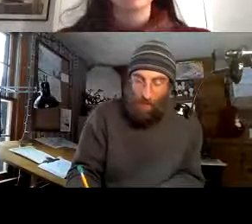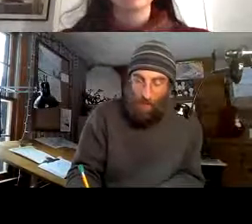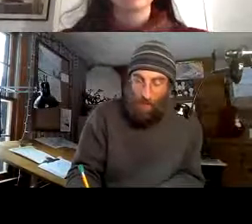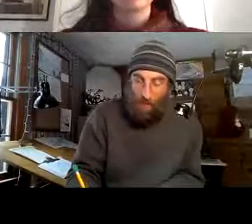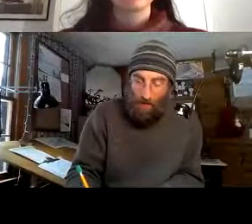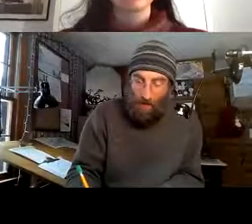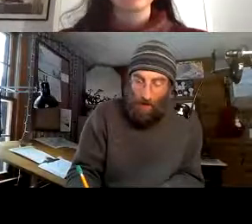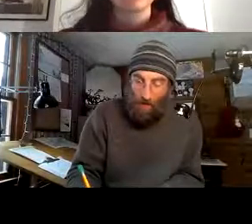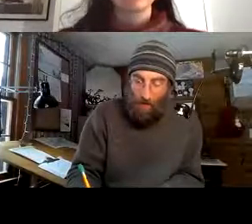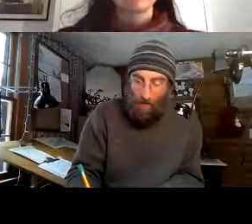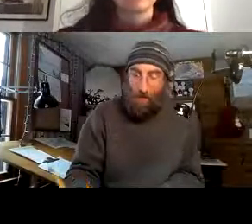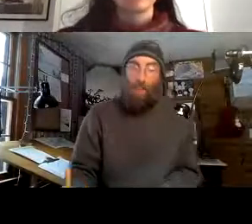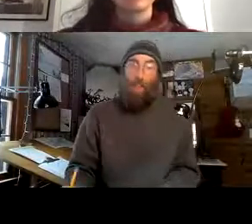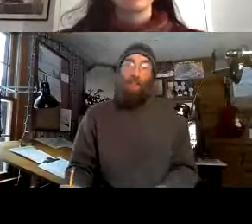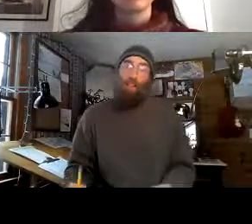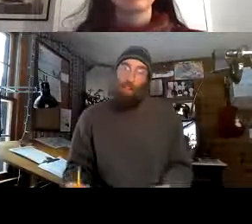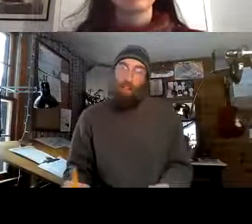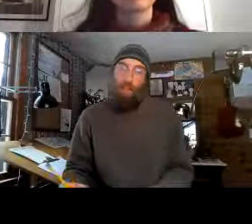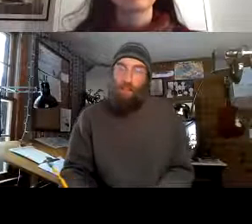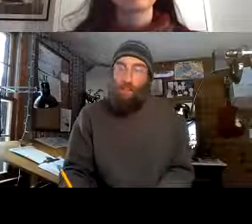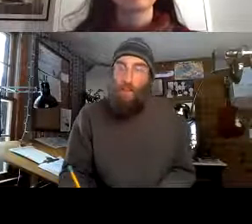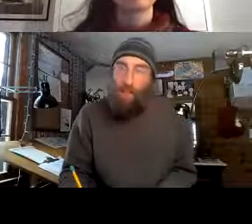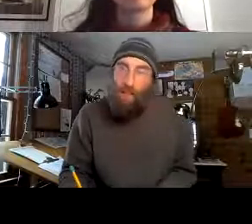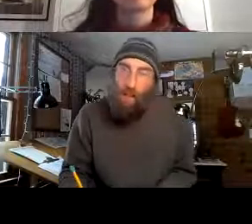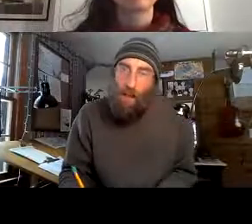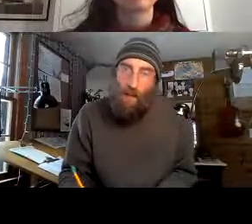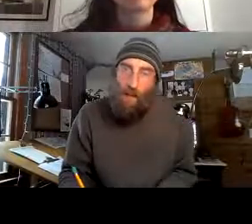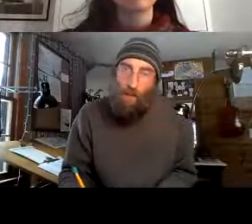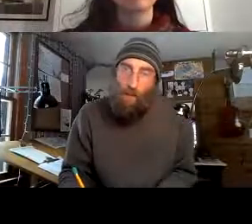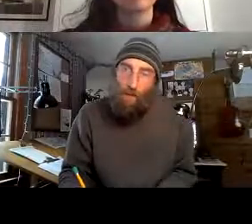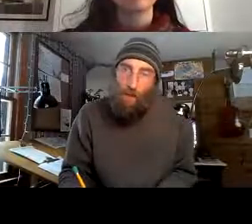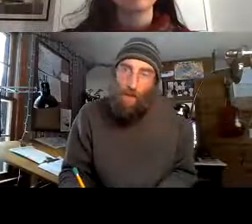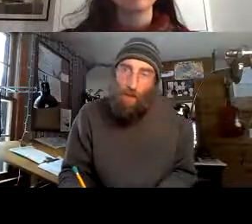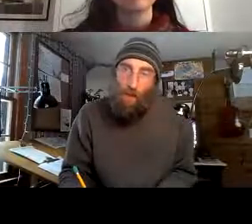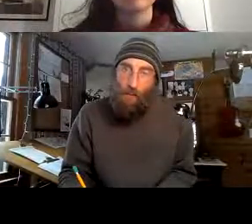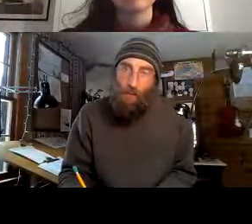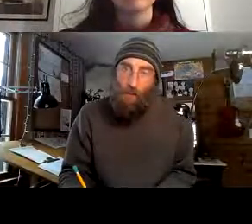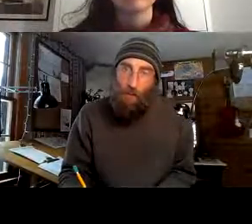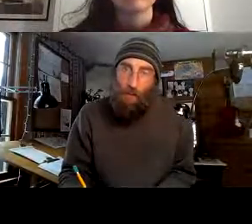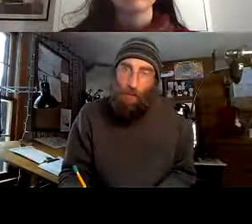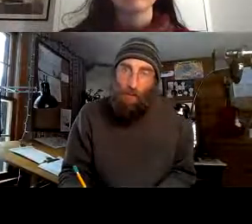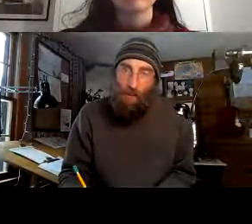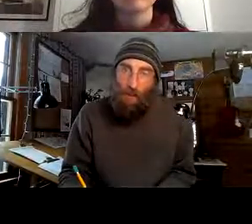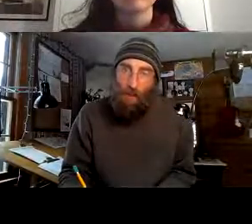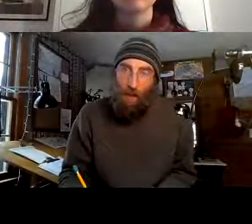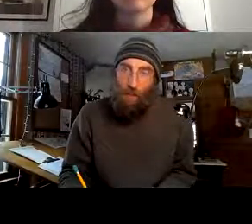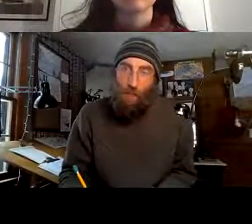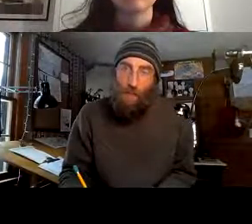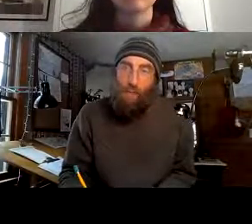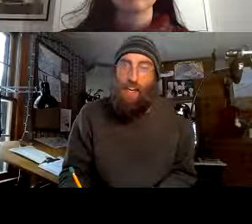because a lot of, a lot of times, if you keep a character super simple, uh the reader can